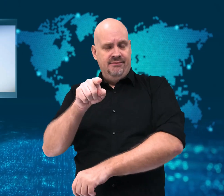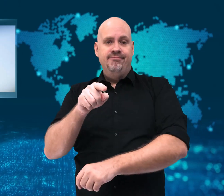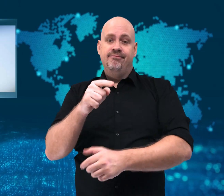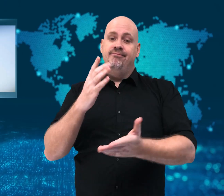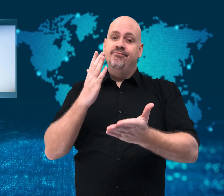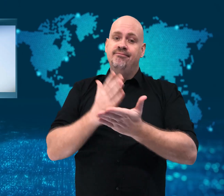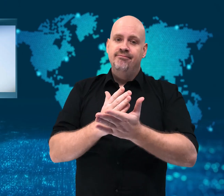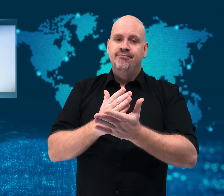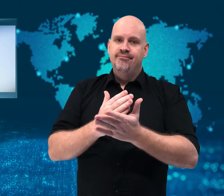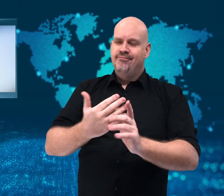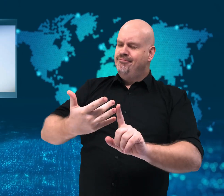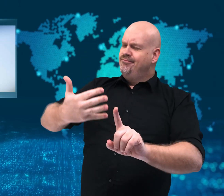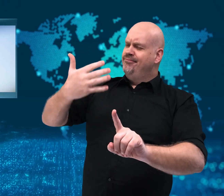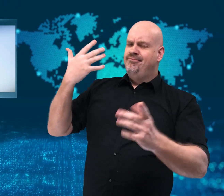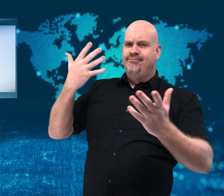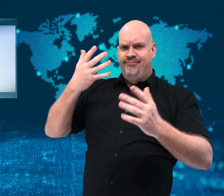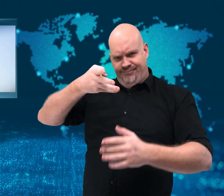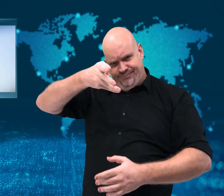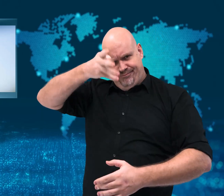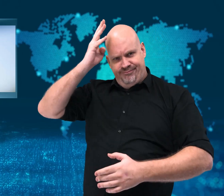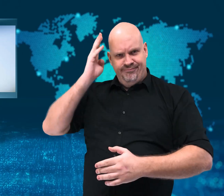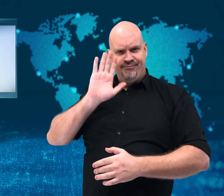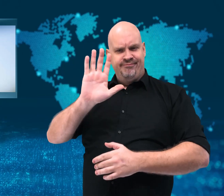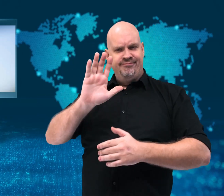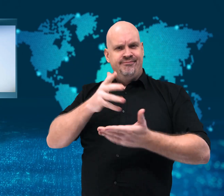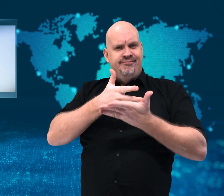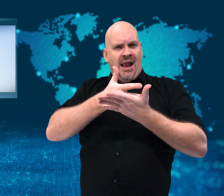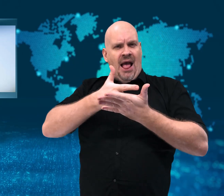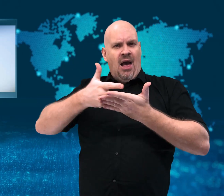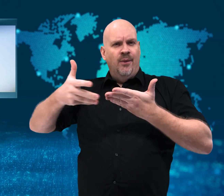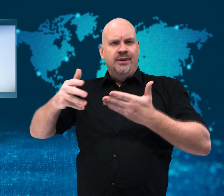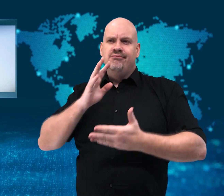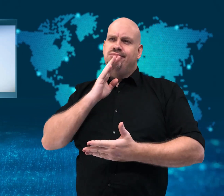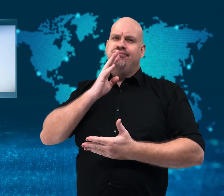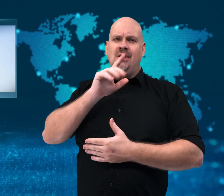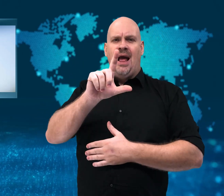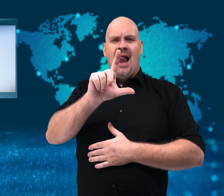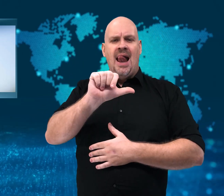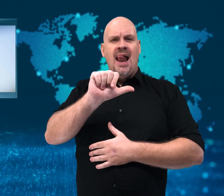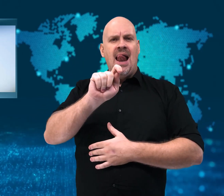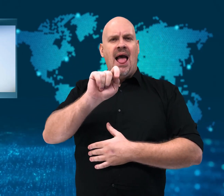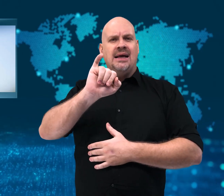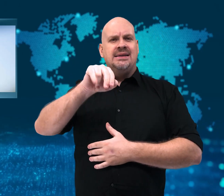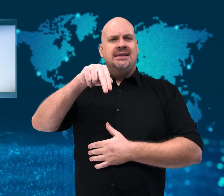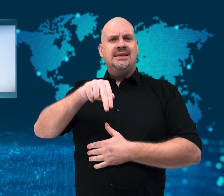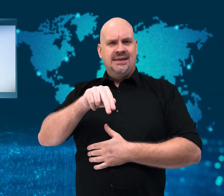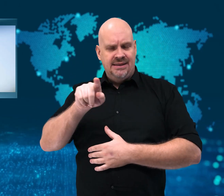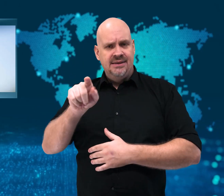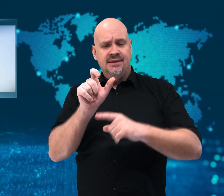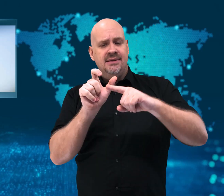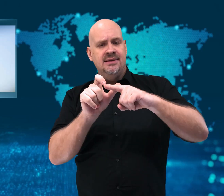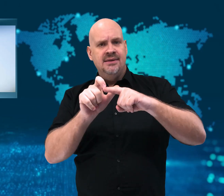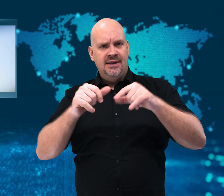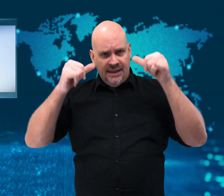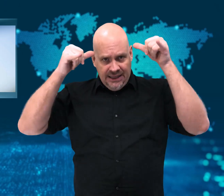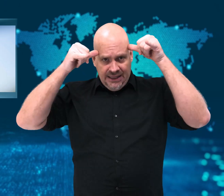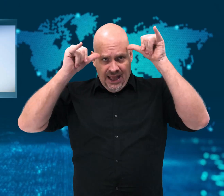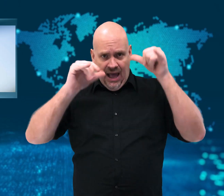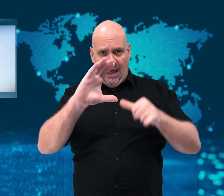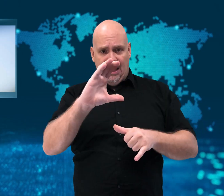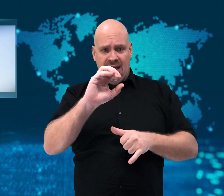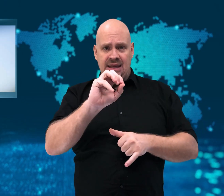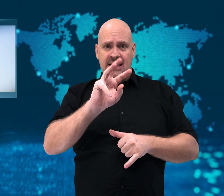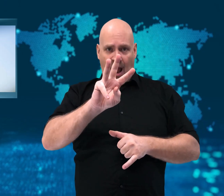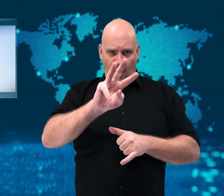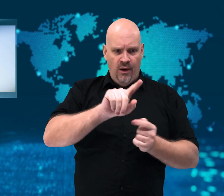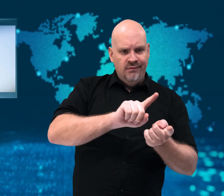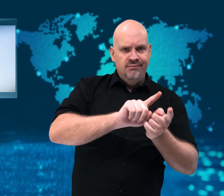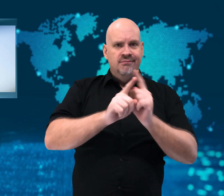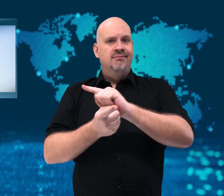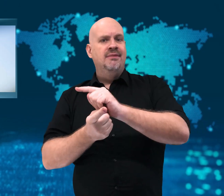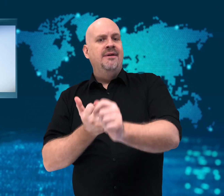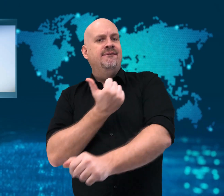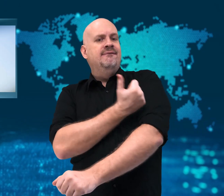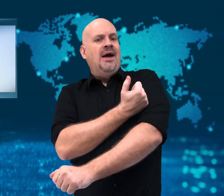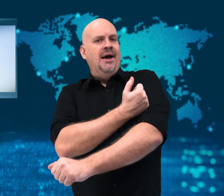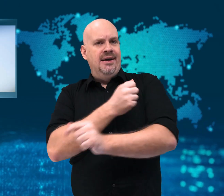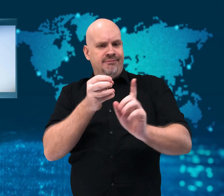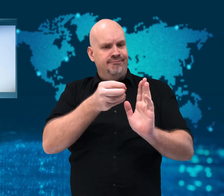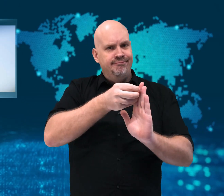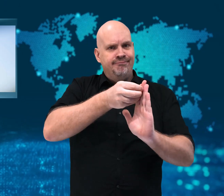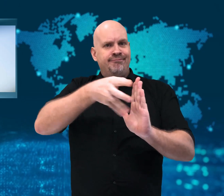The word “vaccine” comes from the Latin word for “cow.” That is